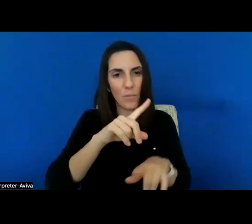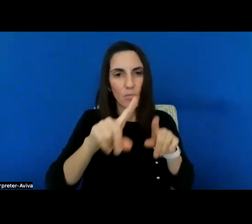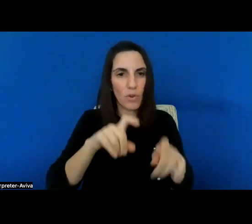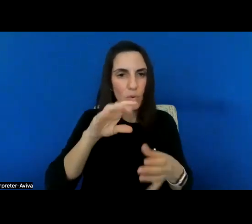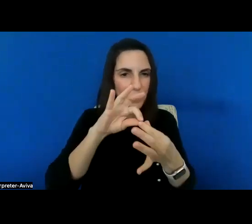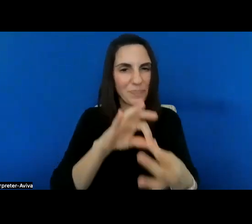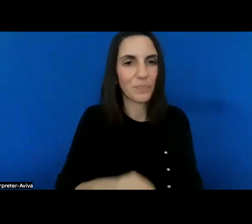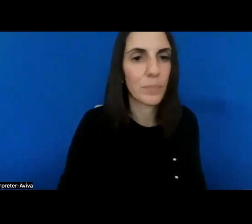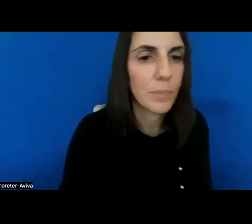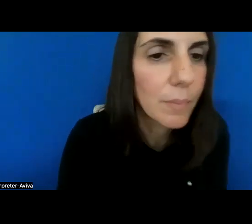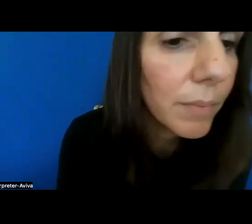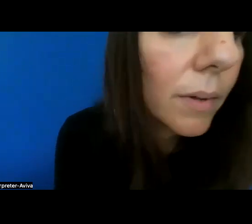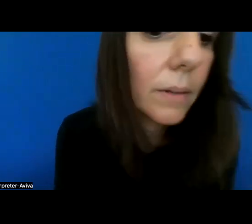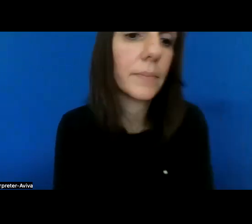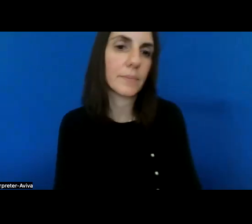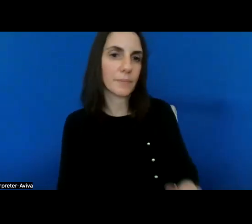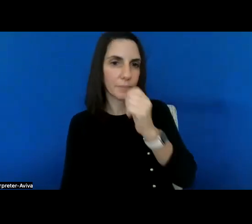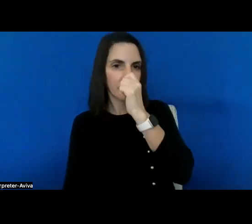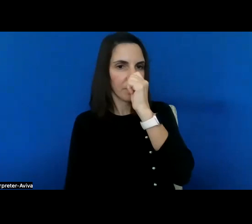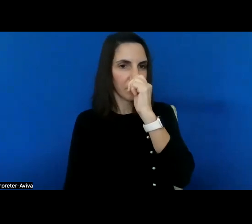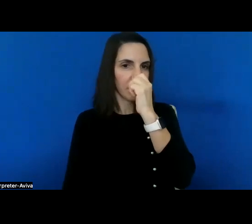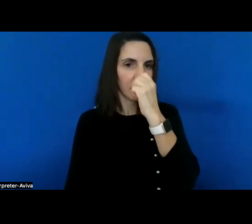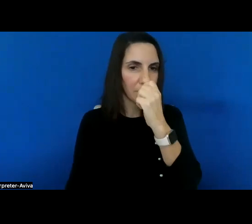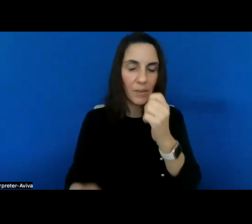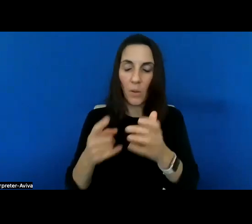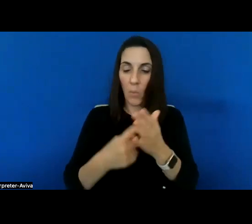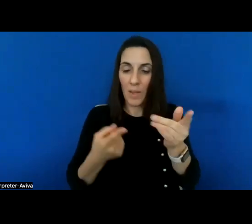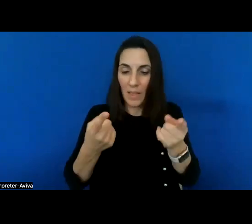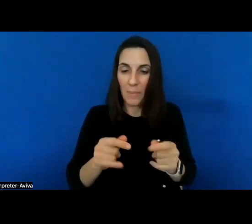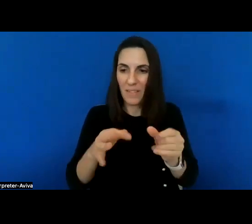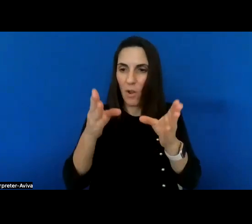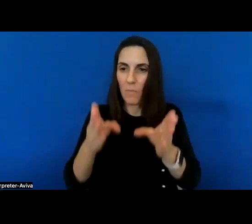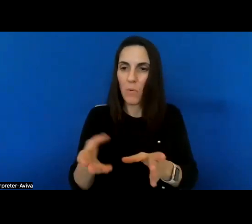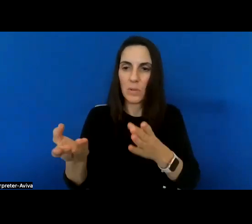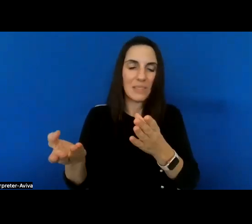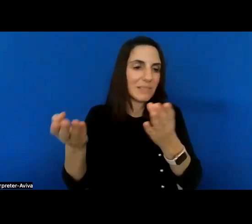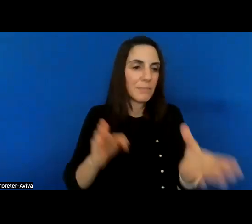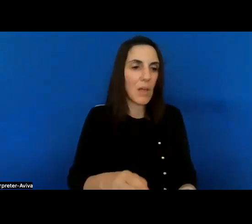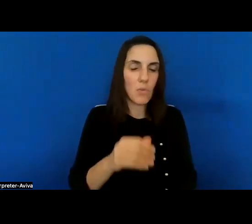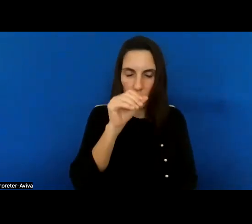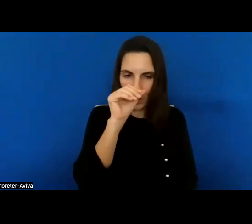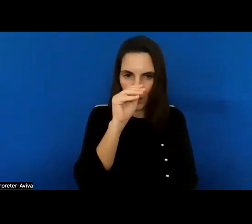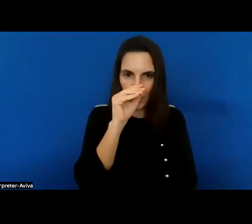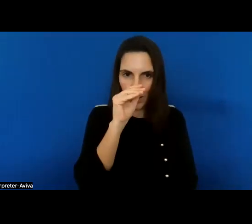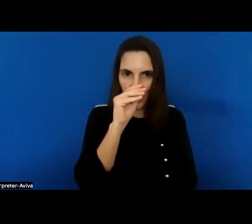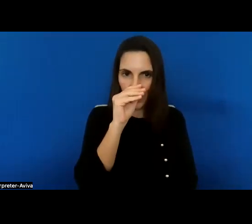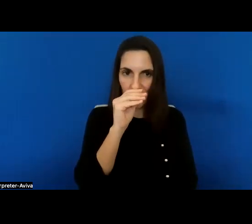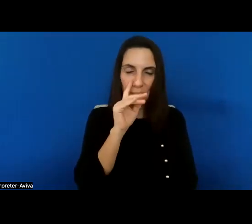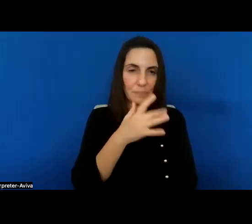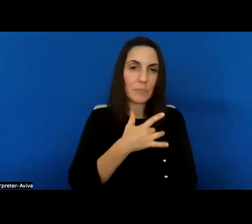11:37:03 Excuse me, what happens if an individual passes away so usually goes to their estate.